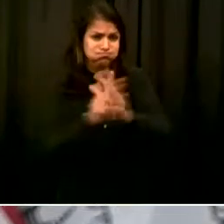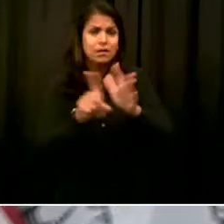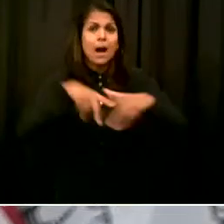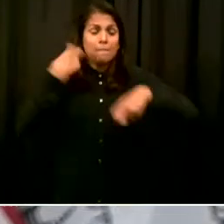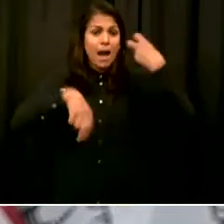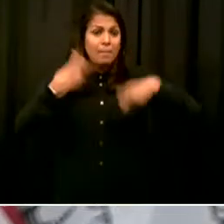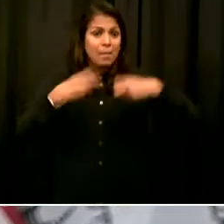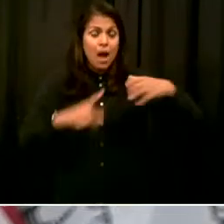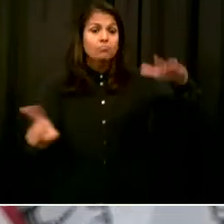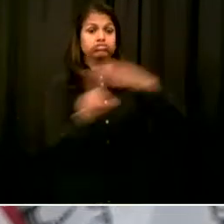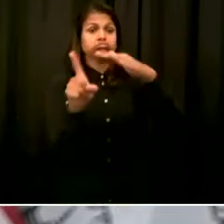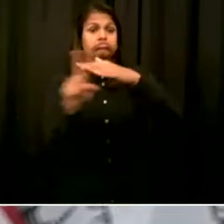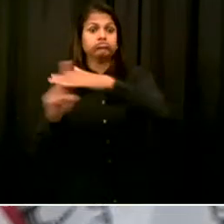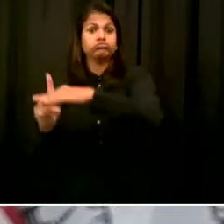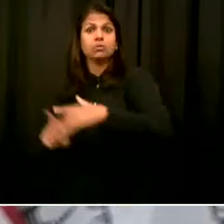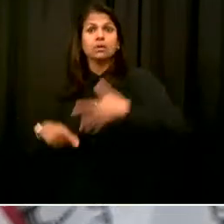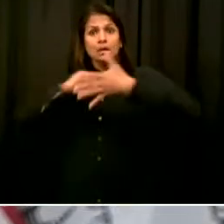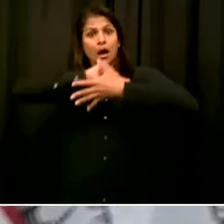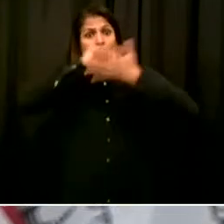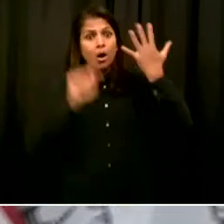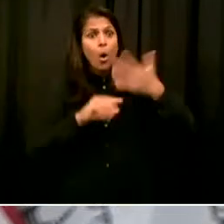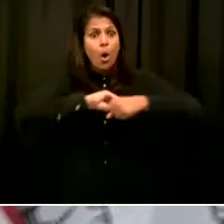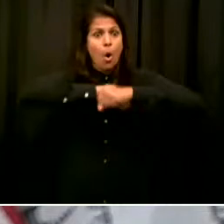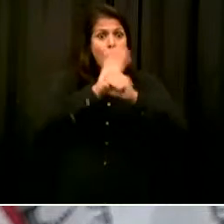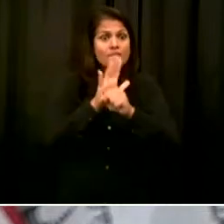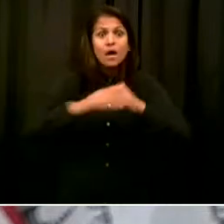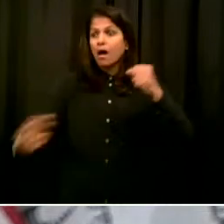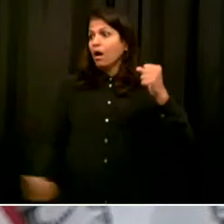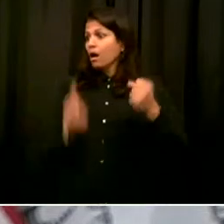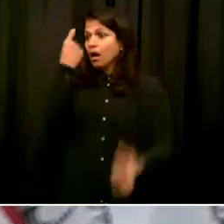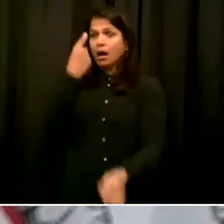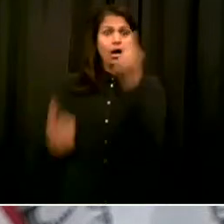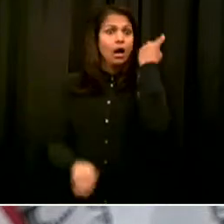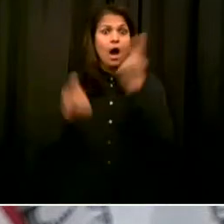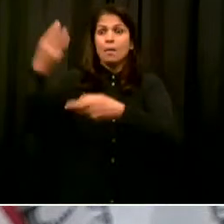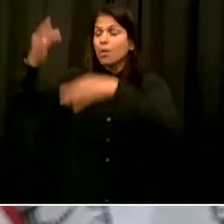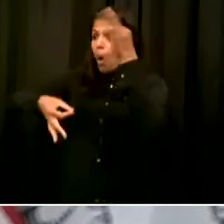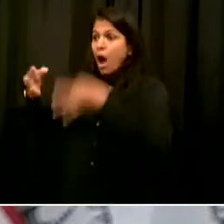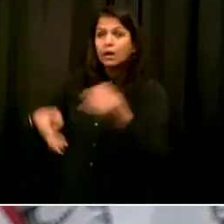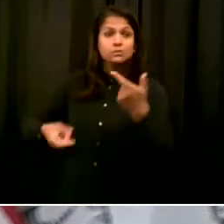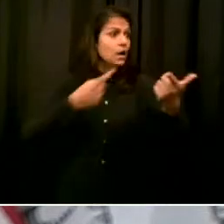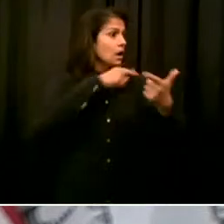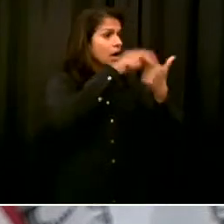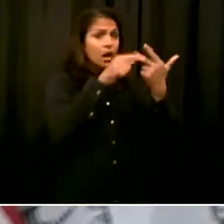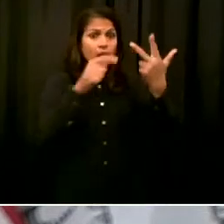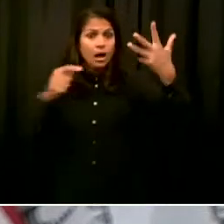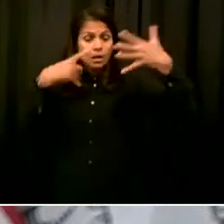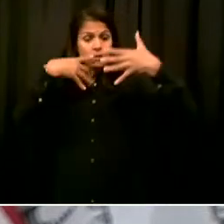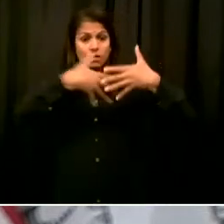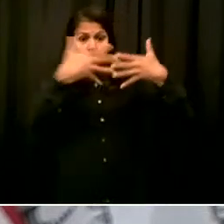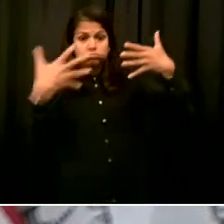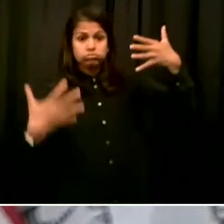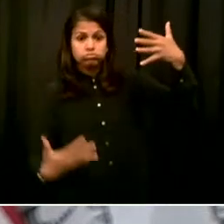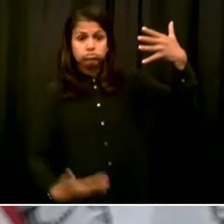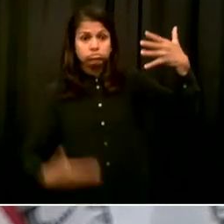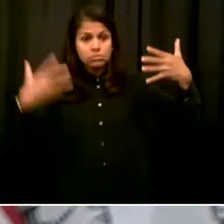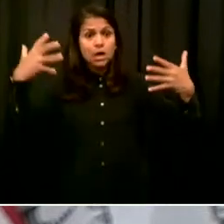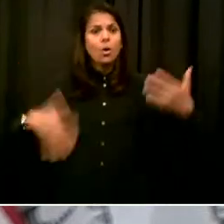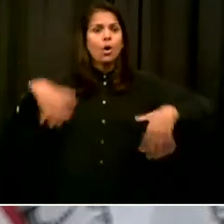BEYOND NORMAL. SO MANY PROBLEMS WERE RELEASED SIMULTANEOUSLY. WE HADN''T SEEN